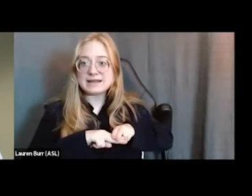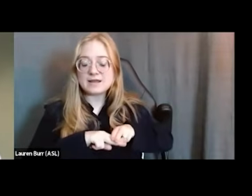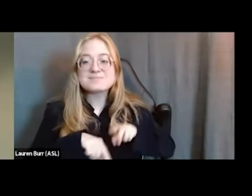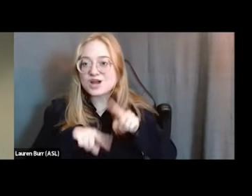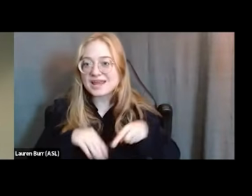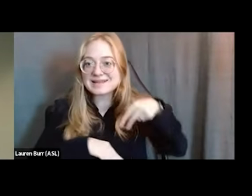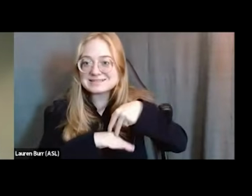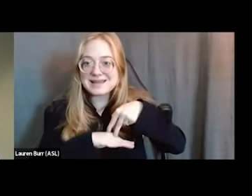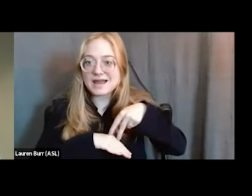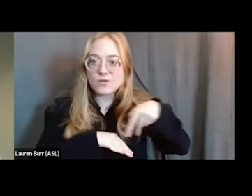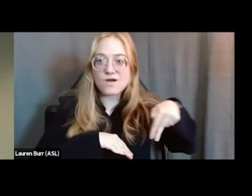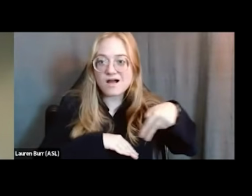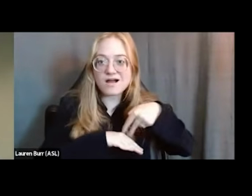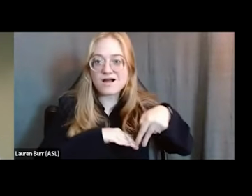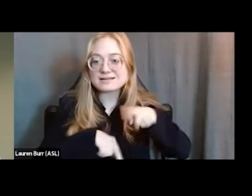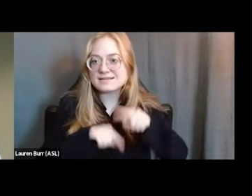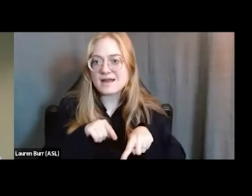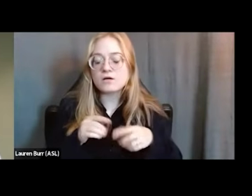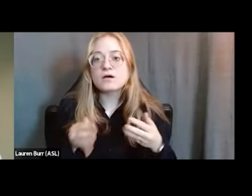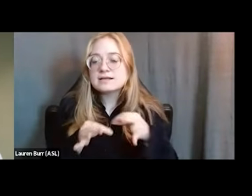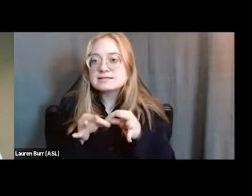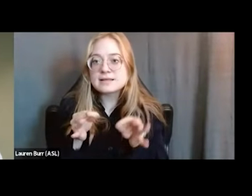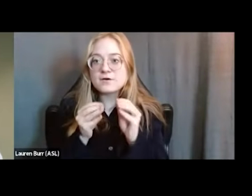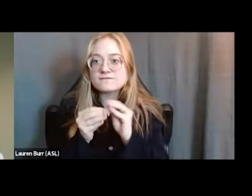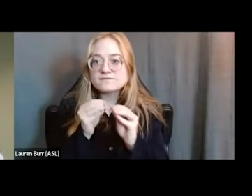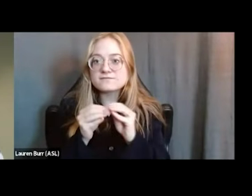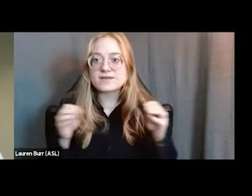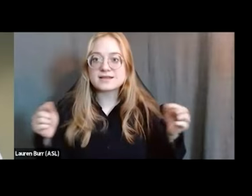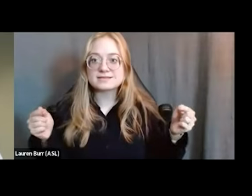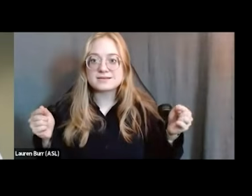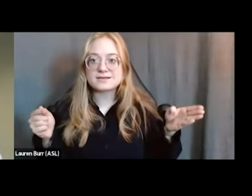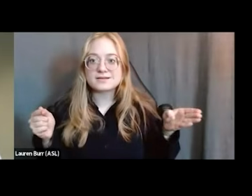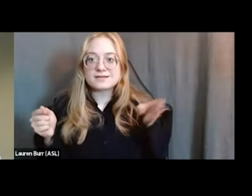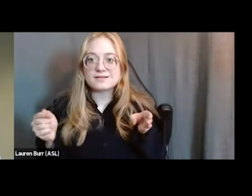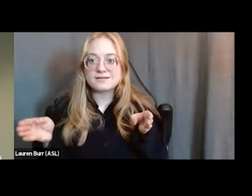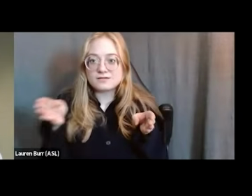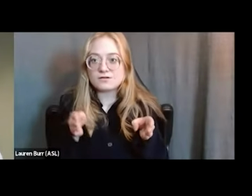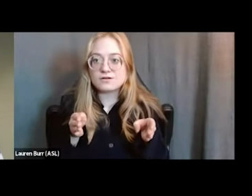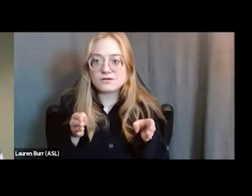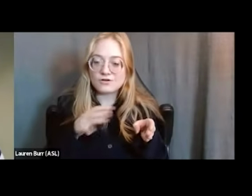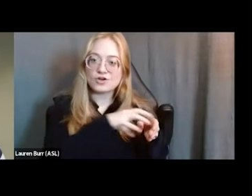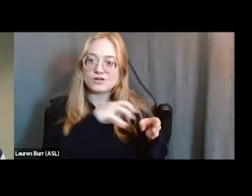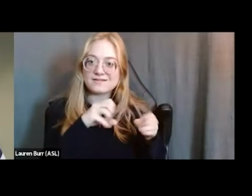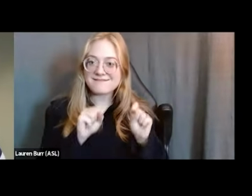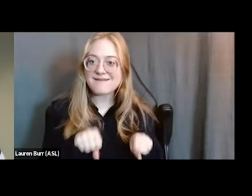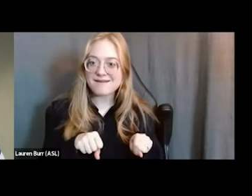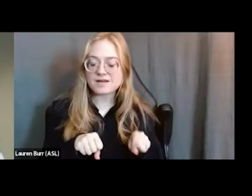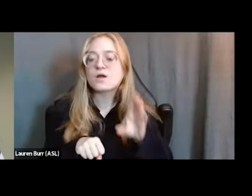And so very simple fixes like that to make spaces more accessible will meet the needs greater of folks who are older adults